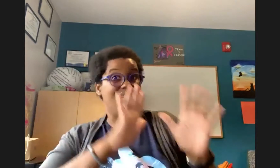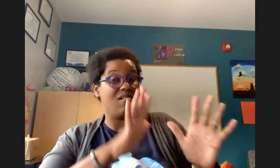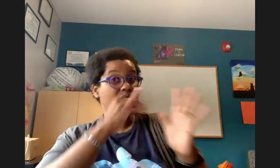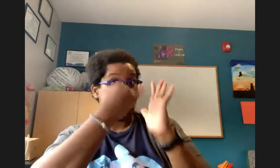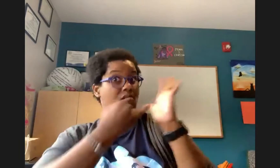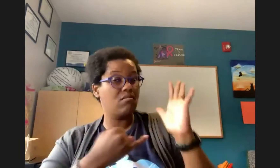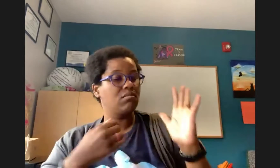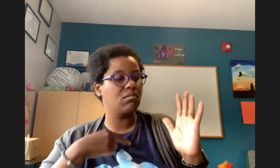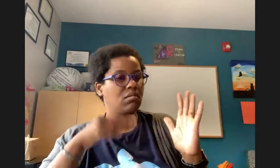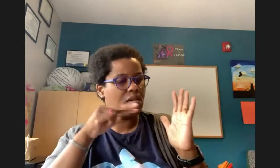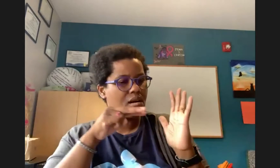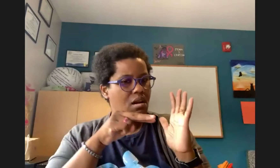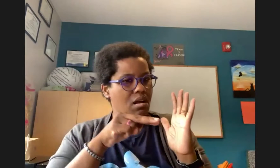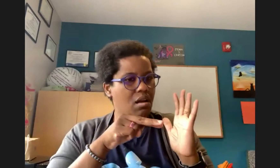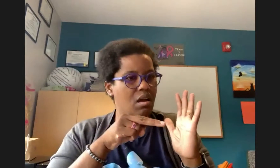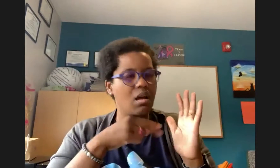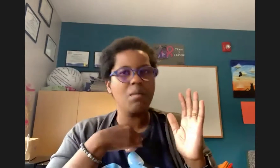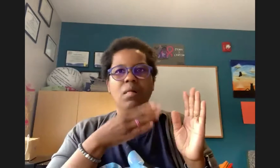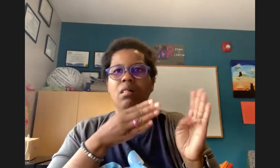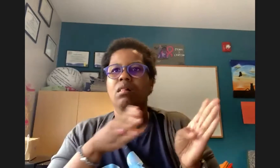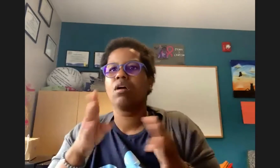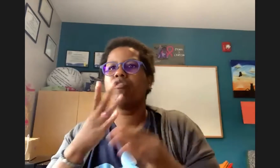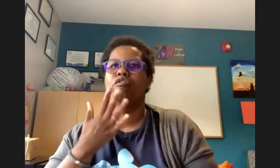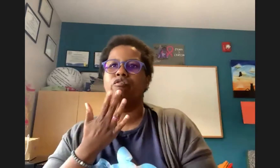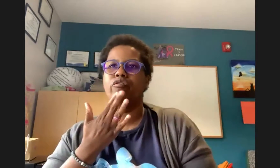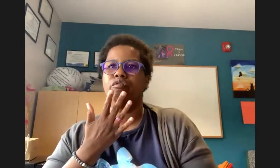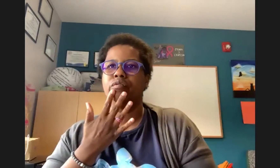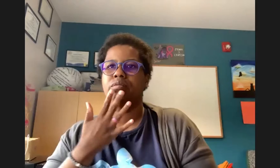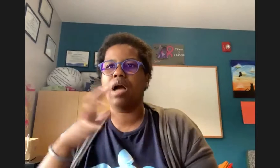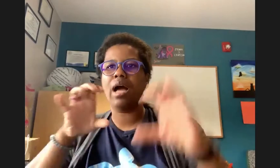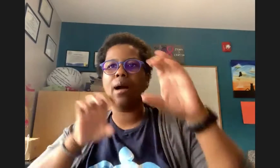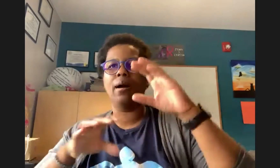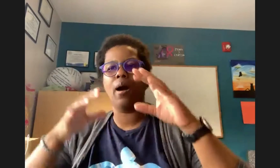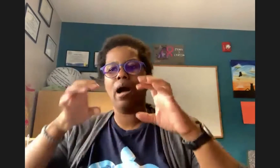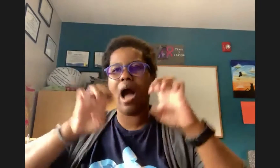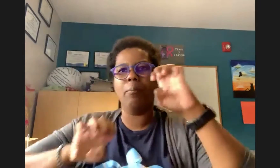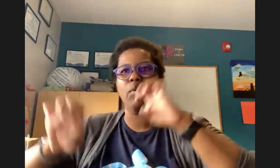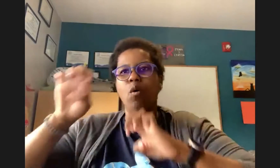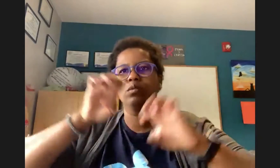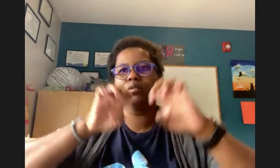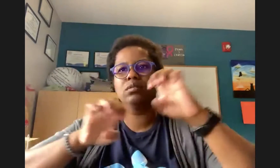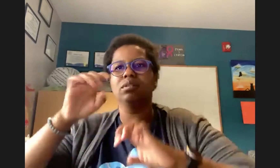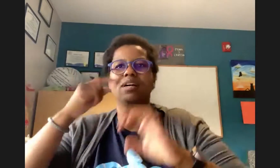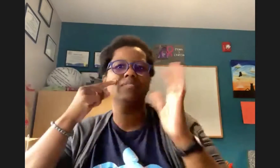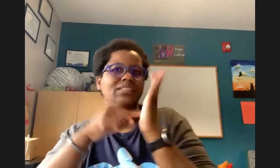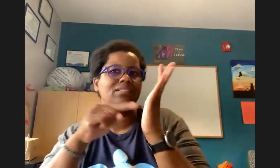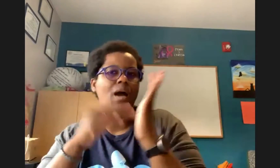But he explained that and I looked at it more and more and fell in love with it. Eventually, I turned to colors.